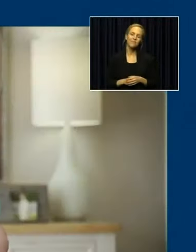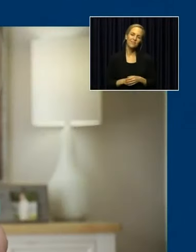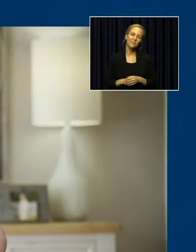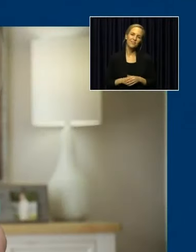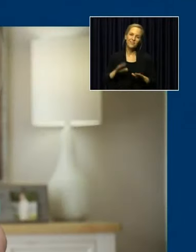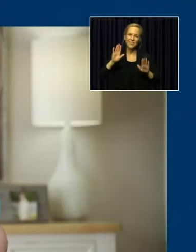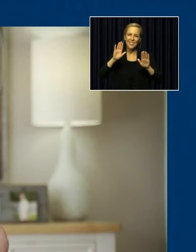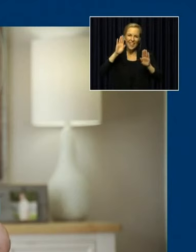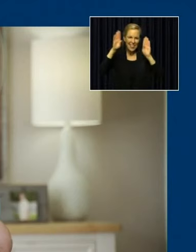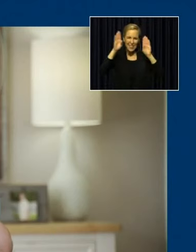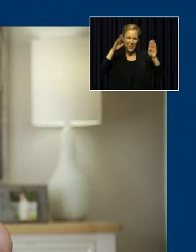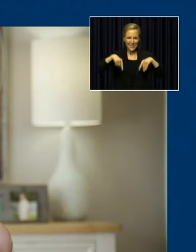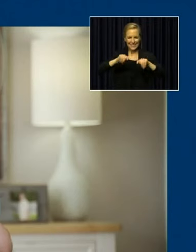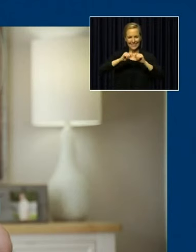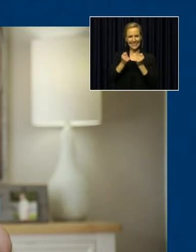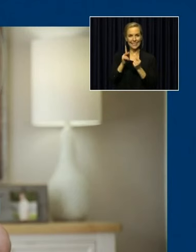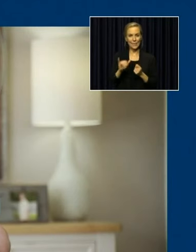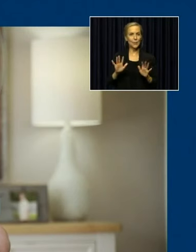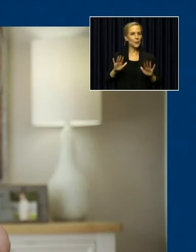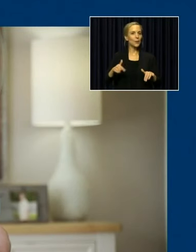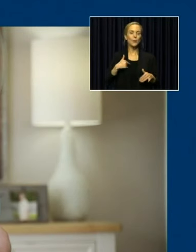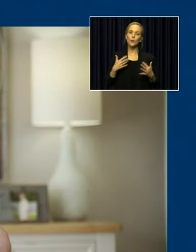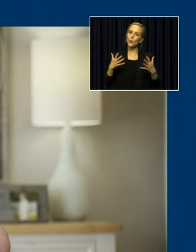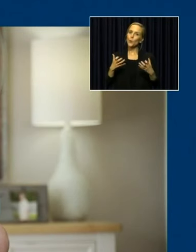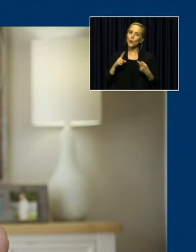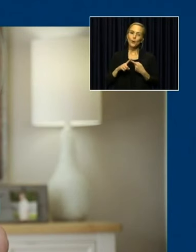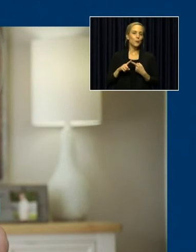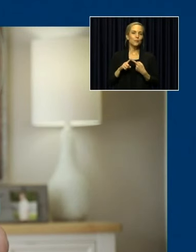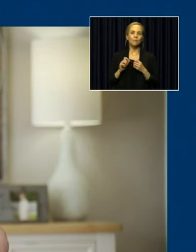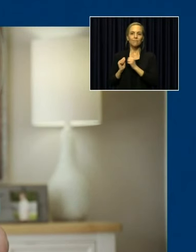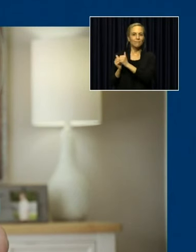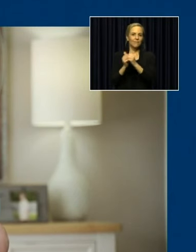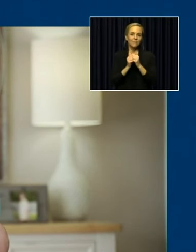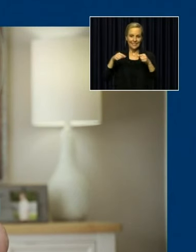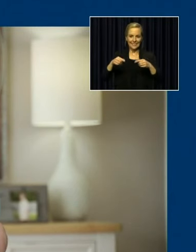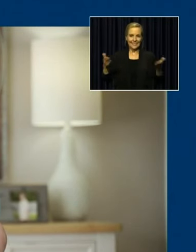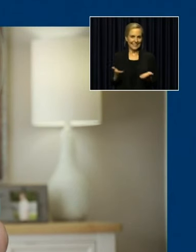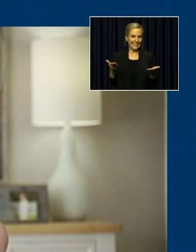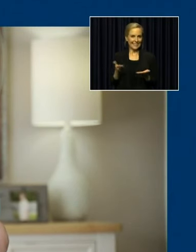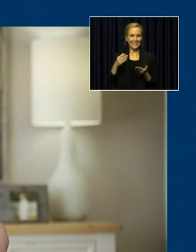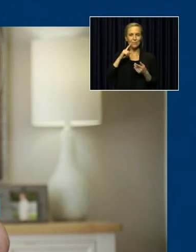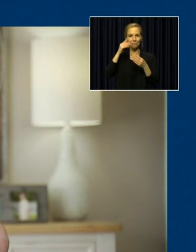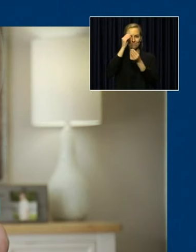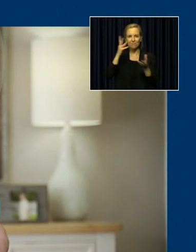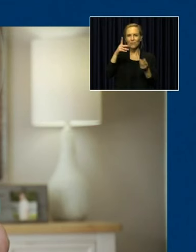DIRECTLY TO HELP OUR FELLOW KENTUCKIANS. TO ENSURE TRANSPARENCY, WE ASK